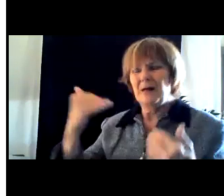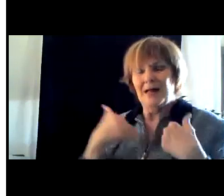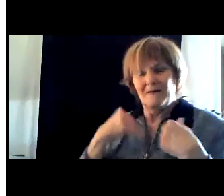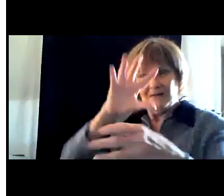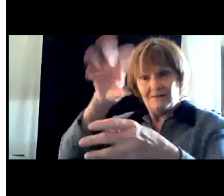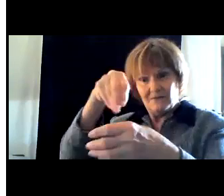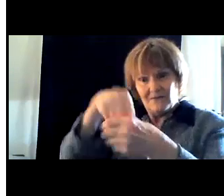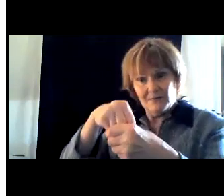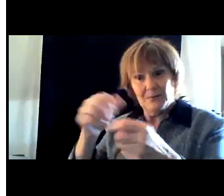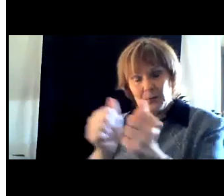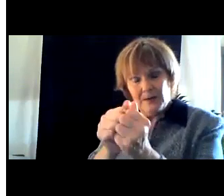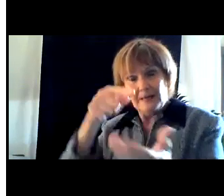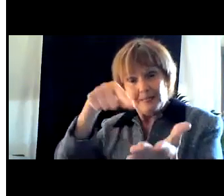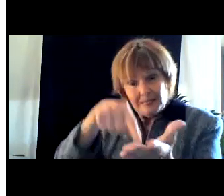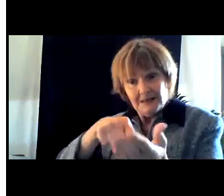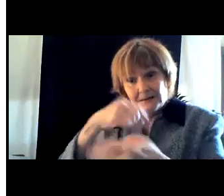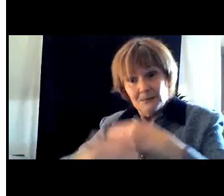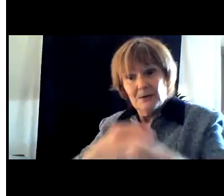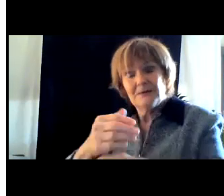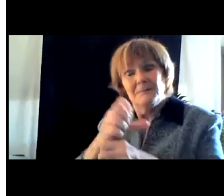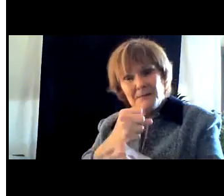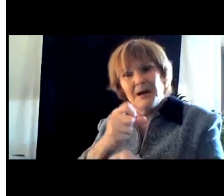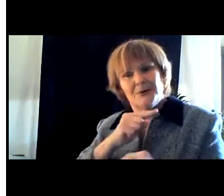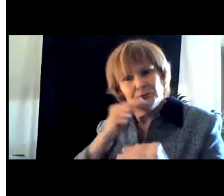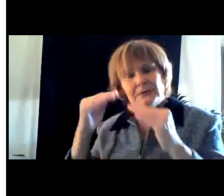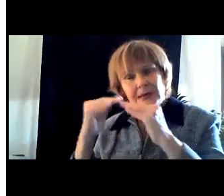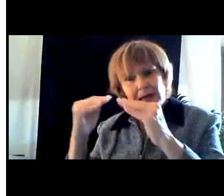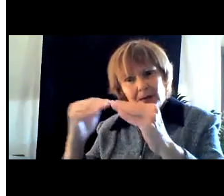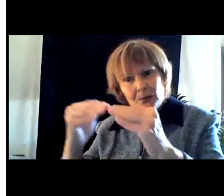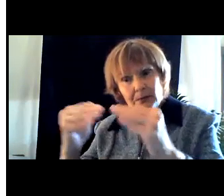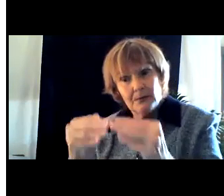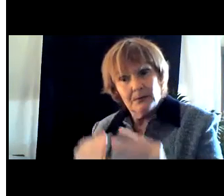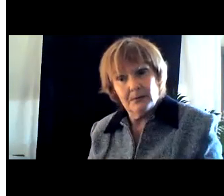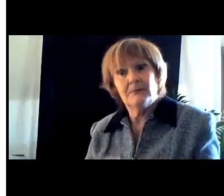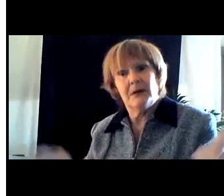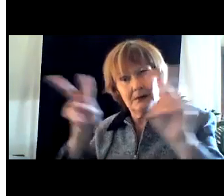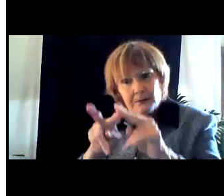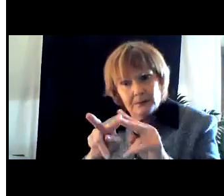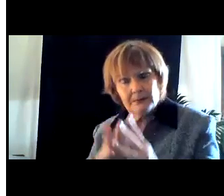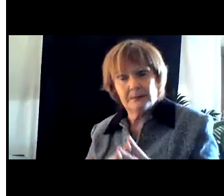make sure those things are equally valued. Disaster preparation should include conversations